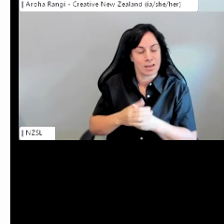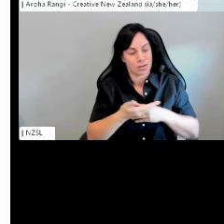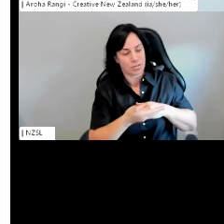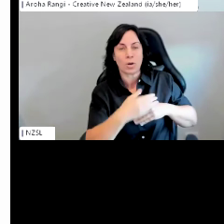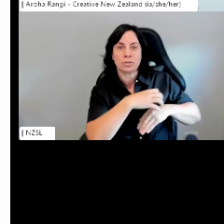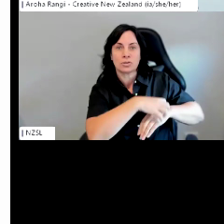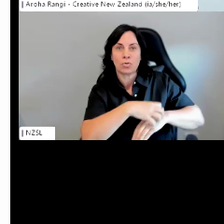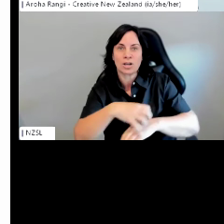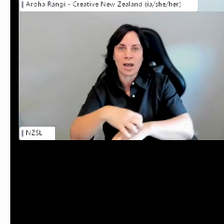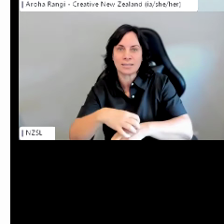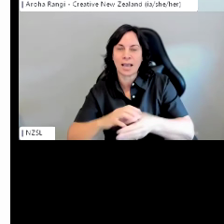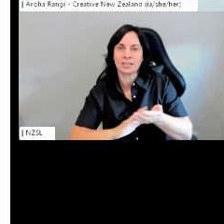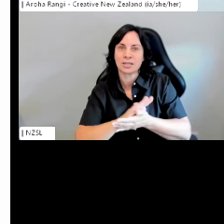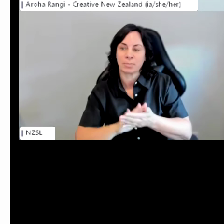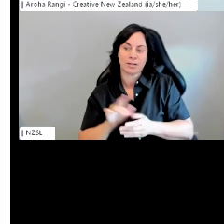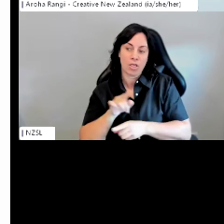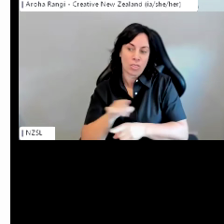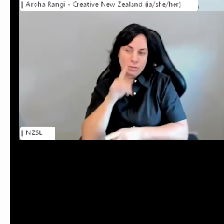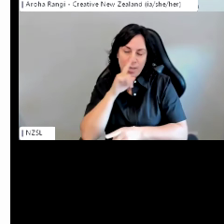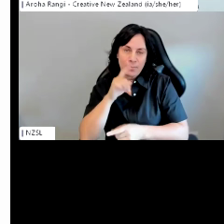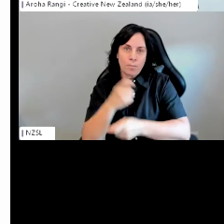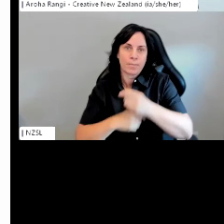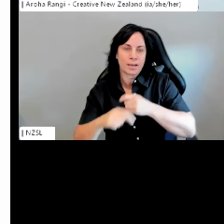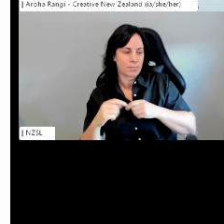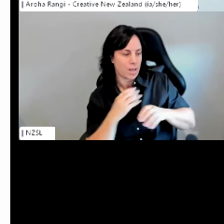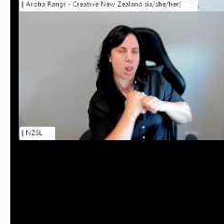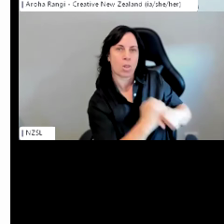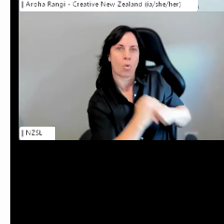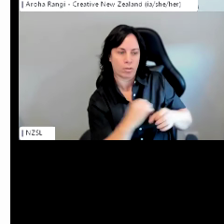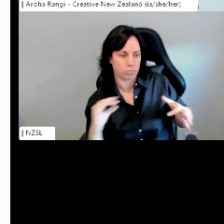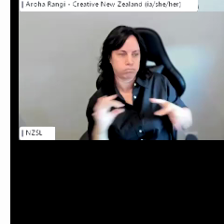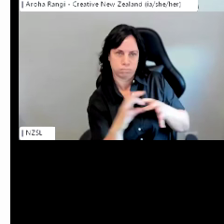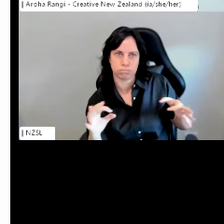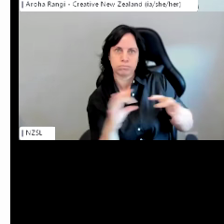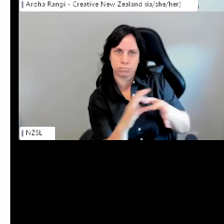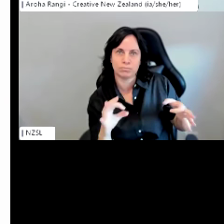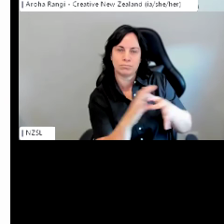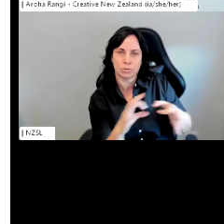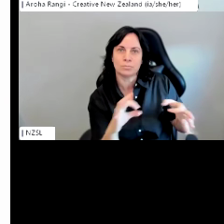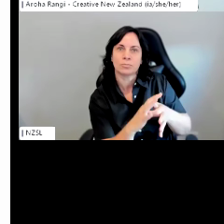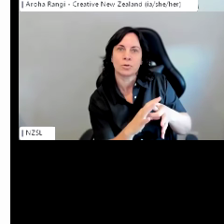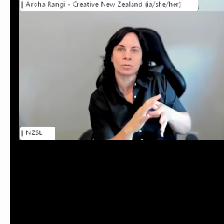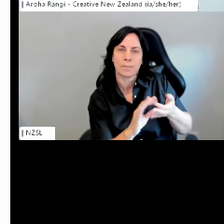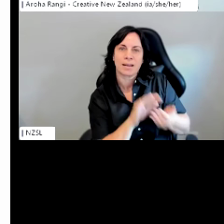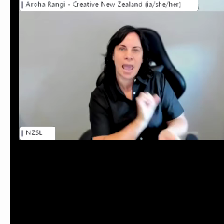call loyalty. In this case it could literally just be um a habit of reattendance. But also,